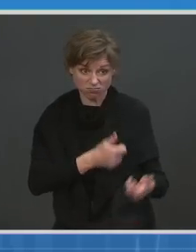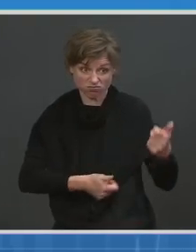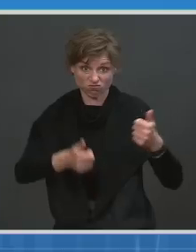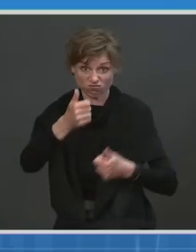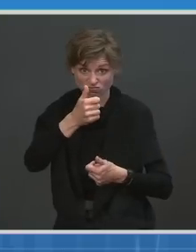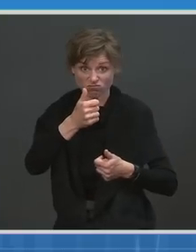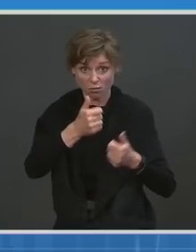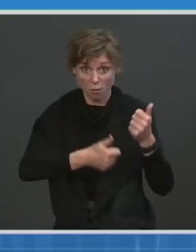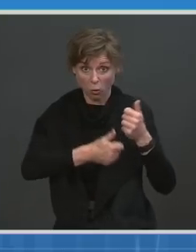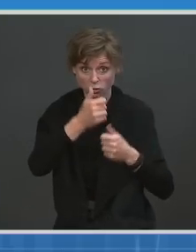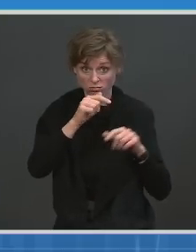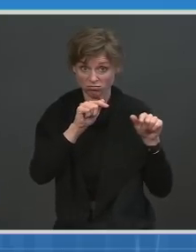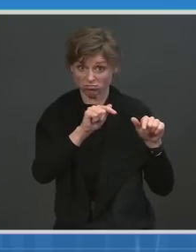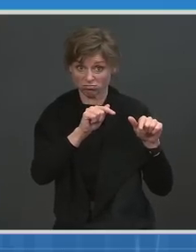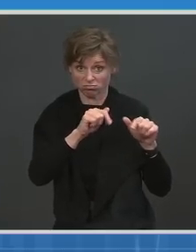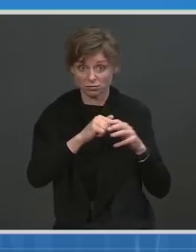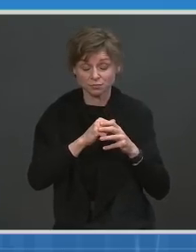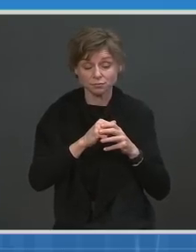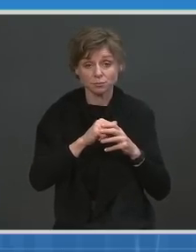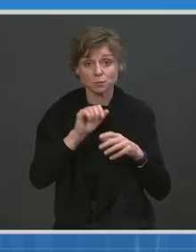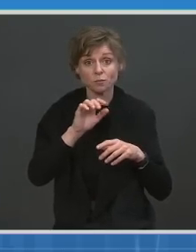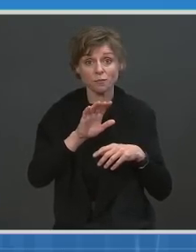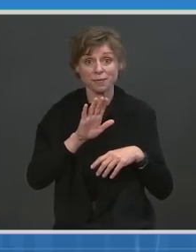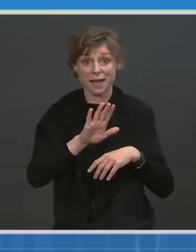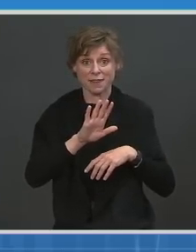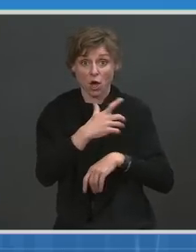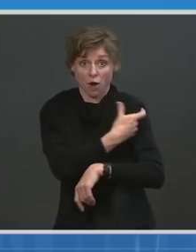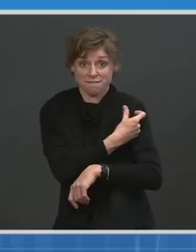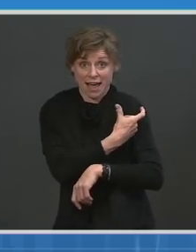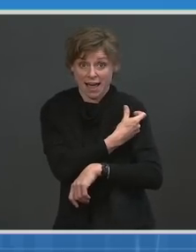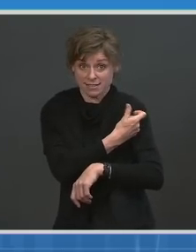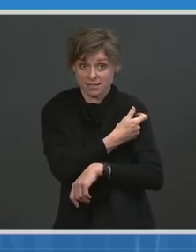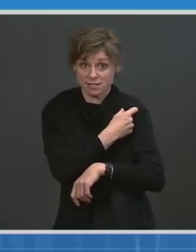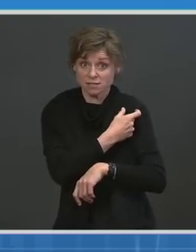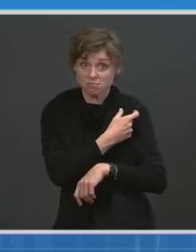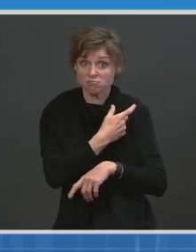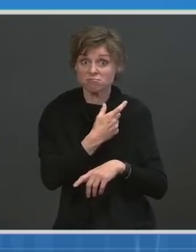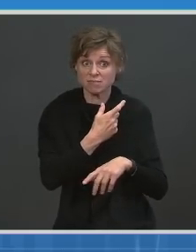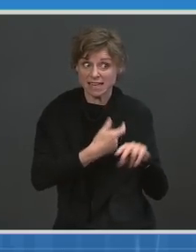as their vaccine doses into the arms of individuals increase,